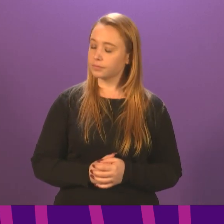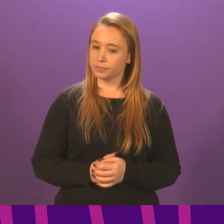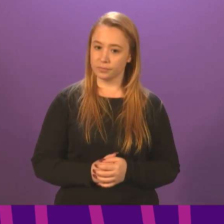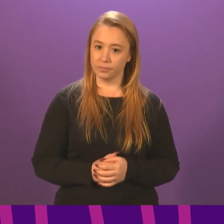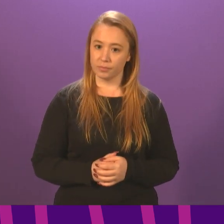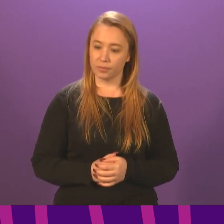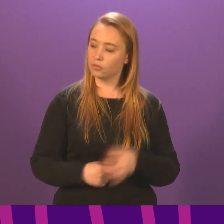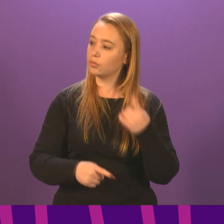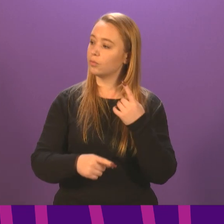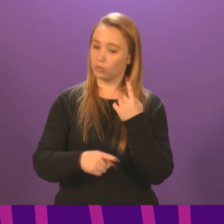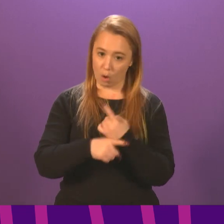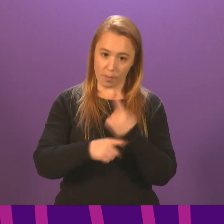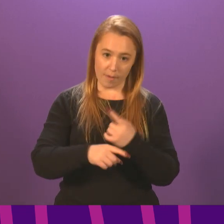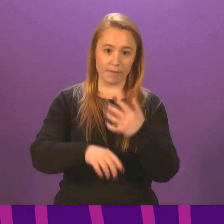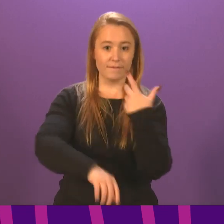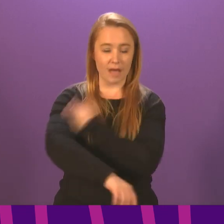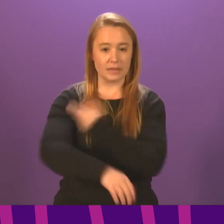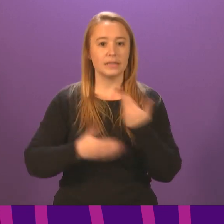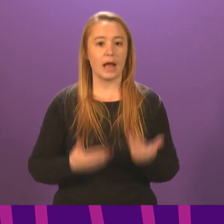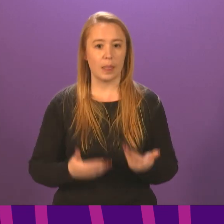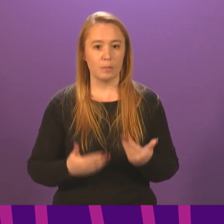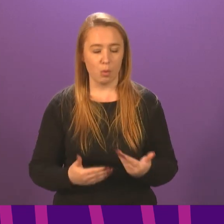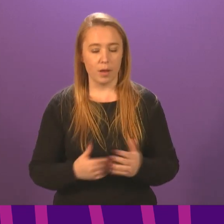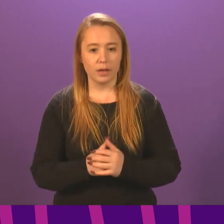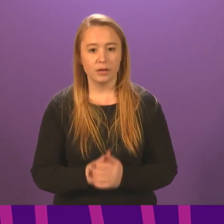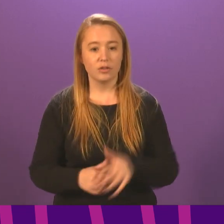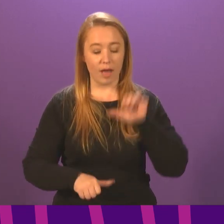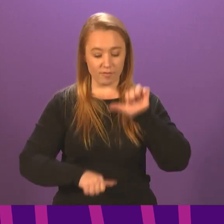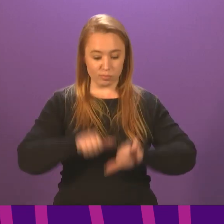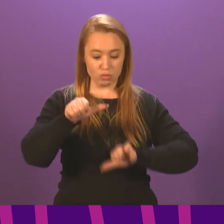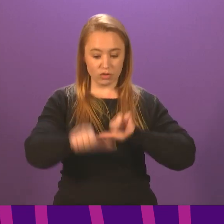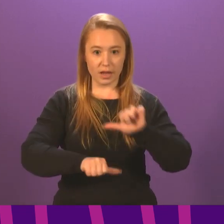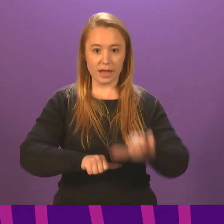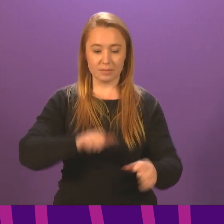the vaccine in a moment, because there are well-understood processes for deciding prioritisation